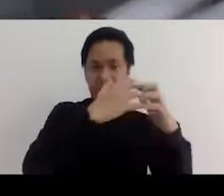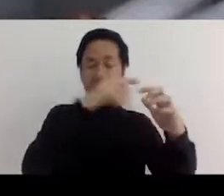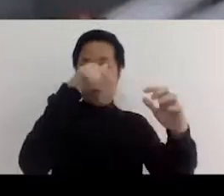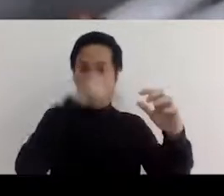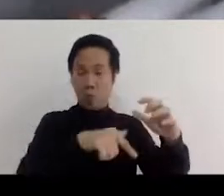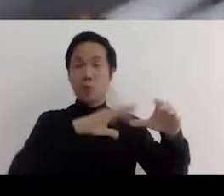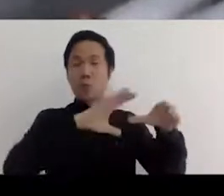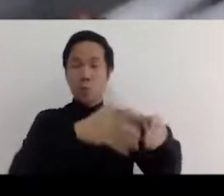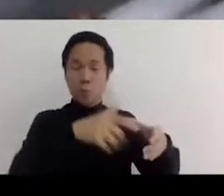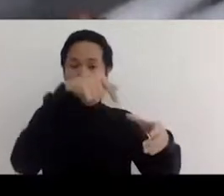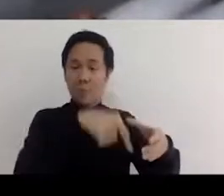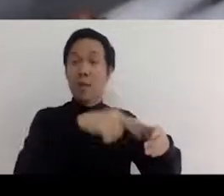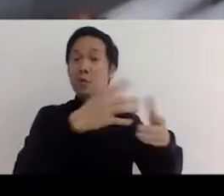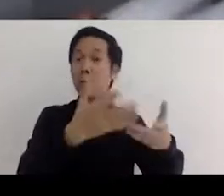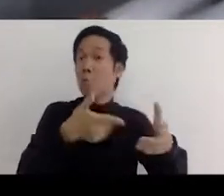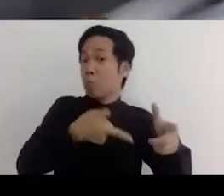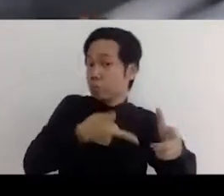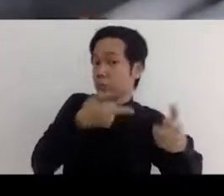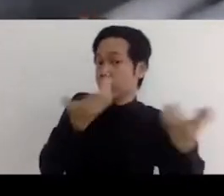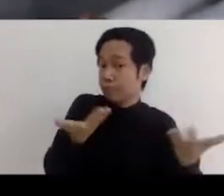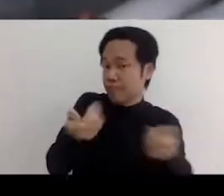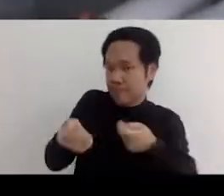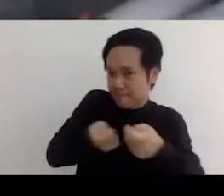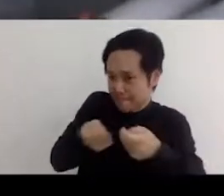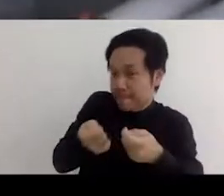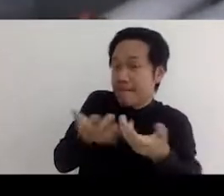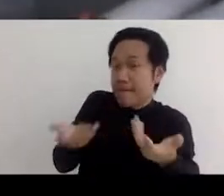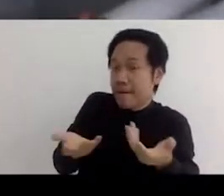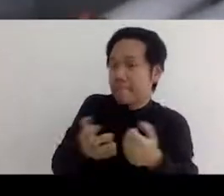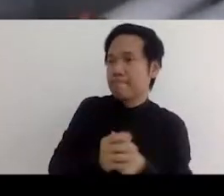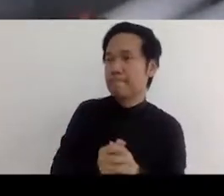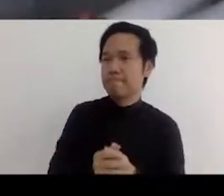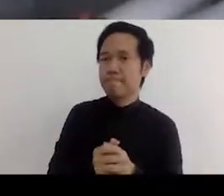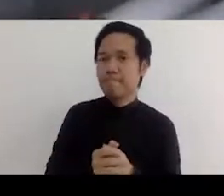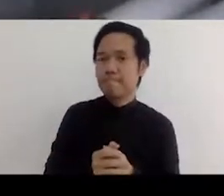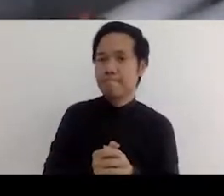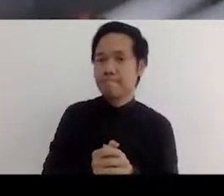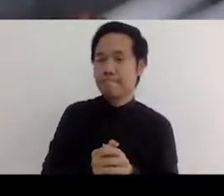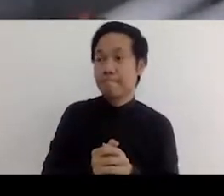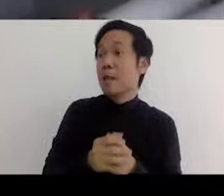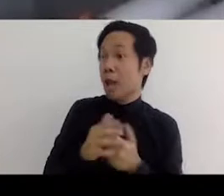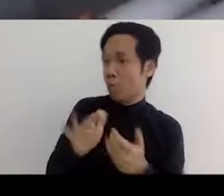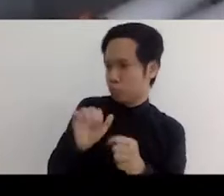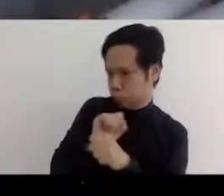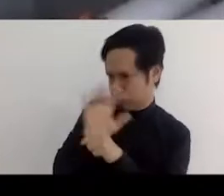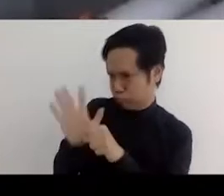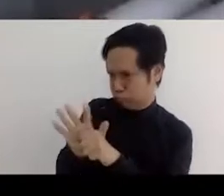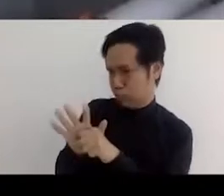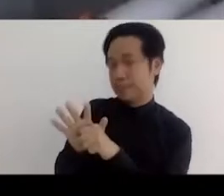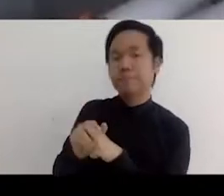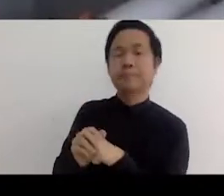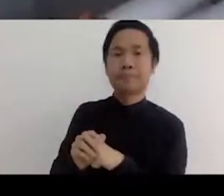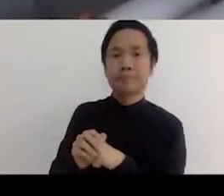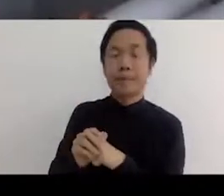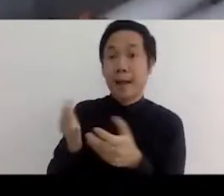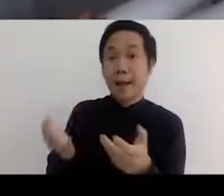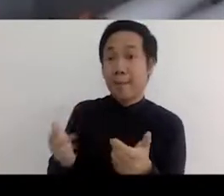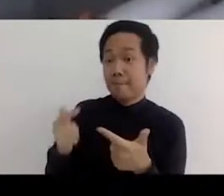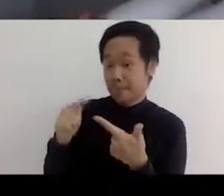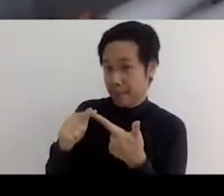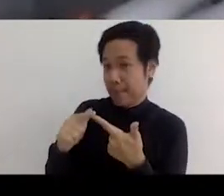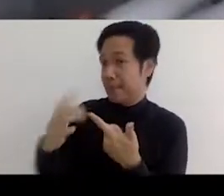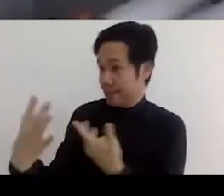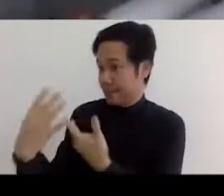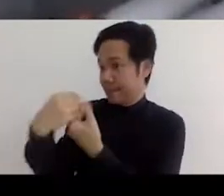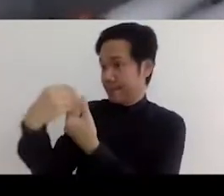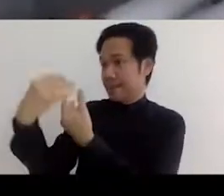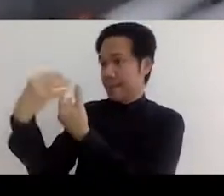response and recovery efforts. And then also entities have been requested to report on how they are including persons with disabilities